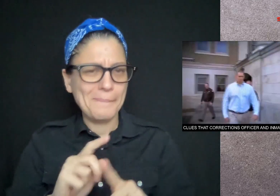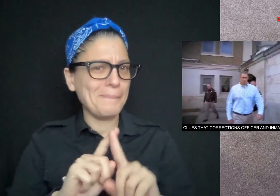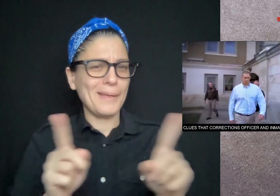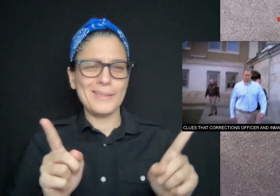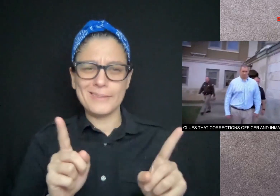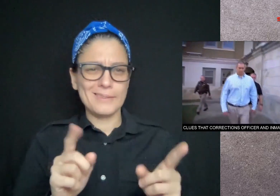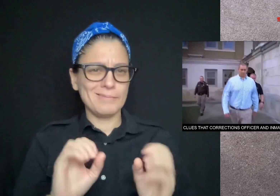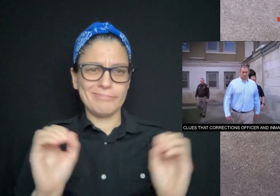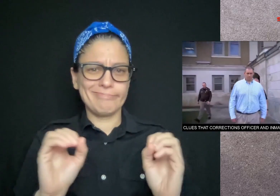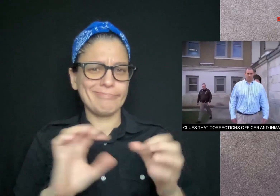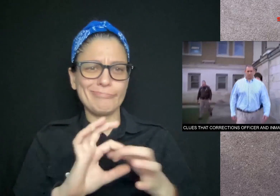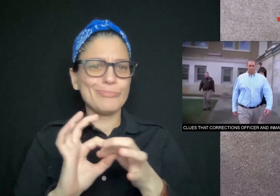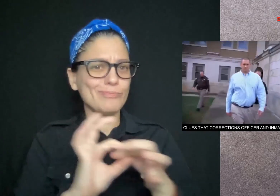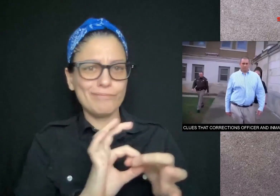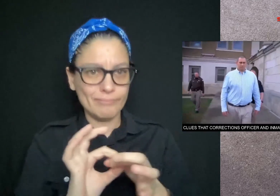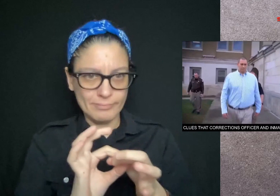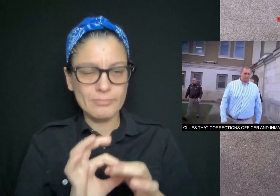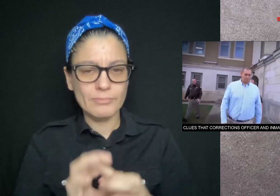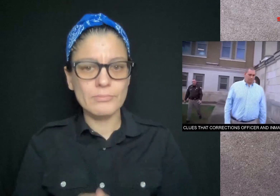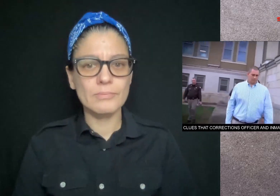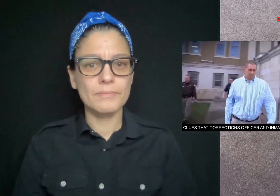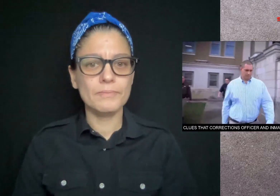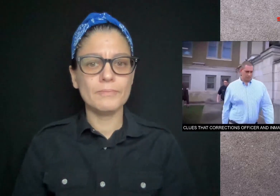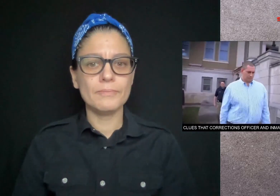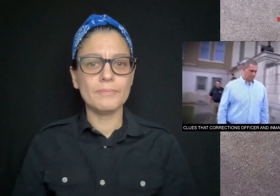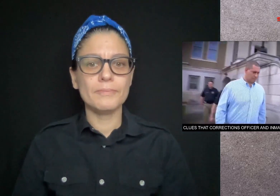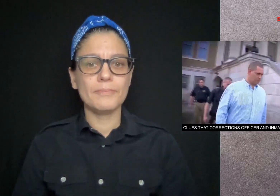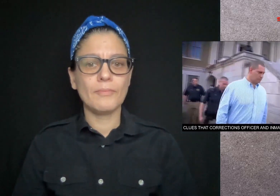they share the same last name but they are not related